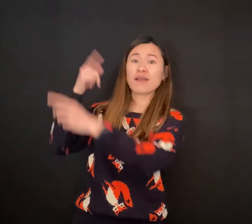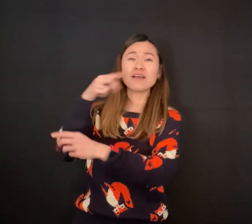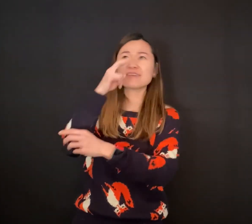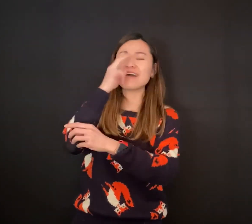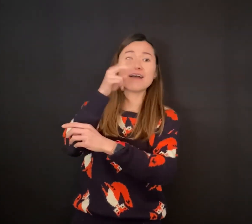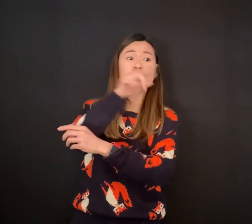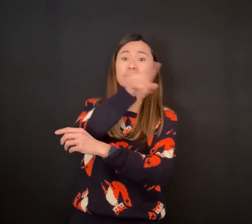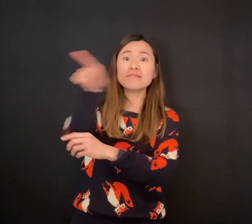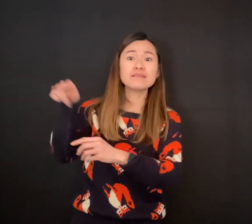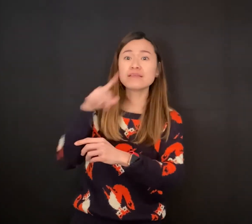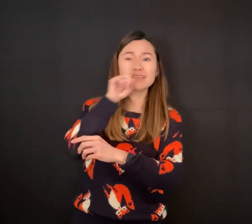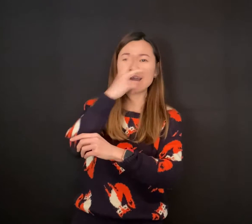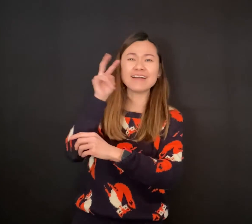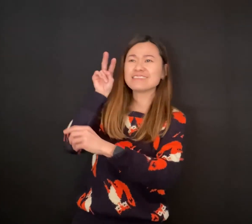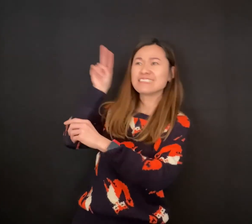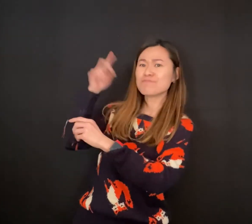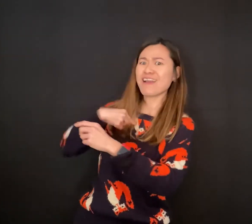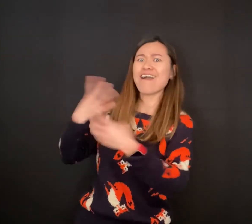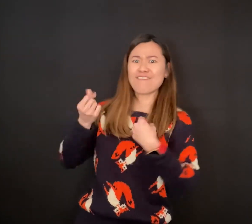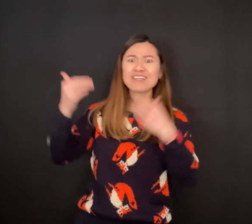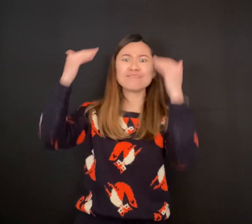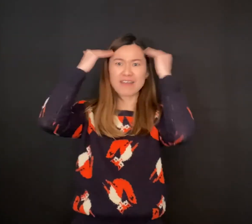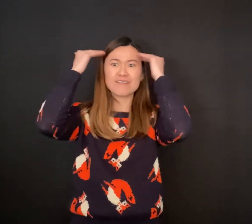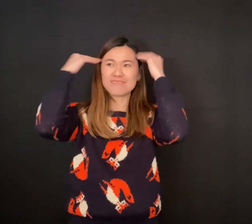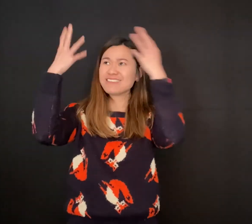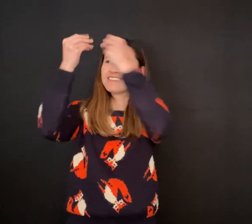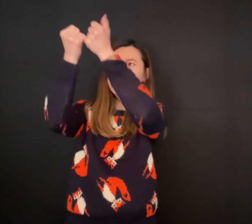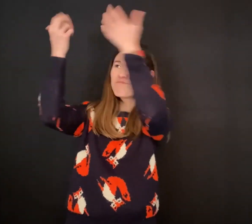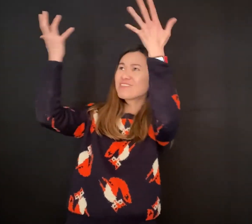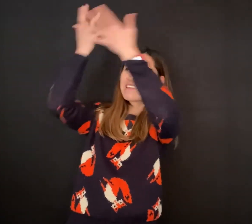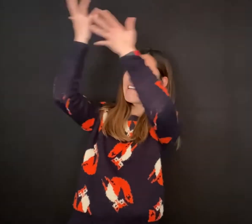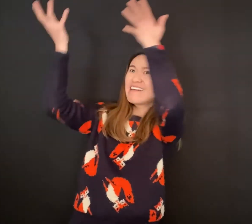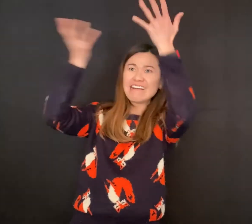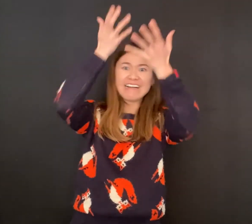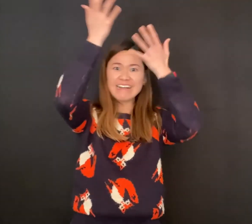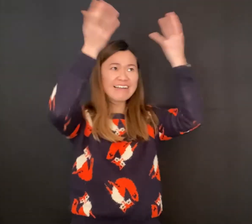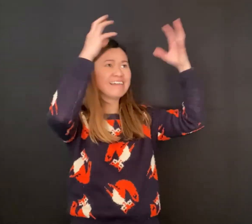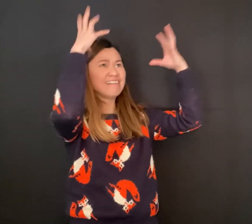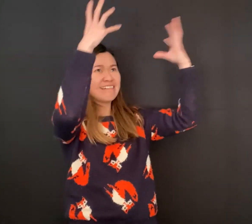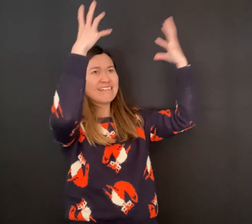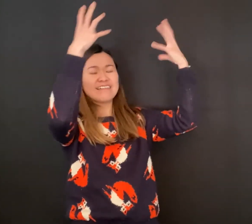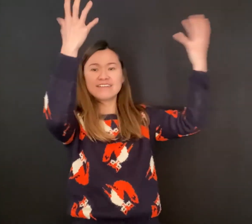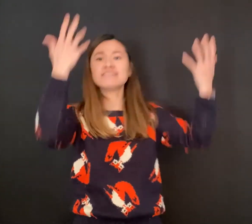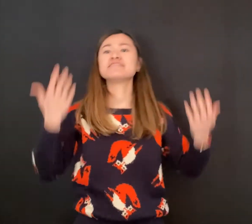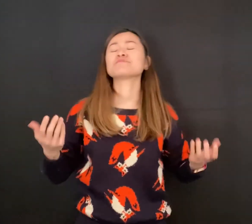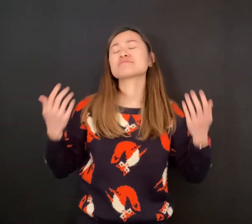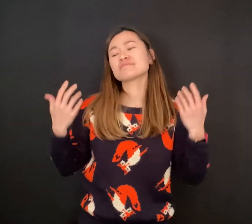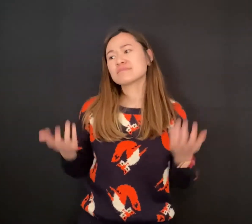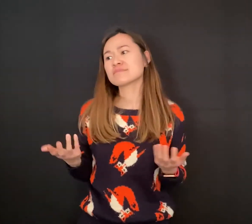hallucinations or I see things that may not be there.